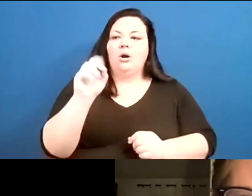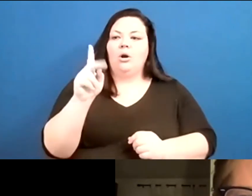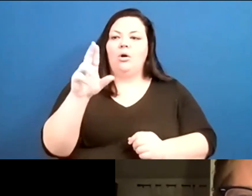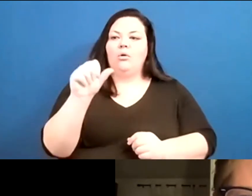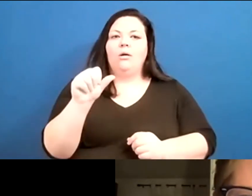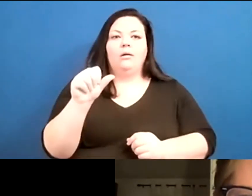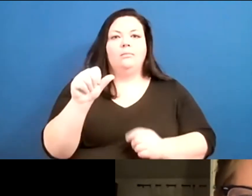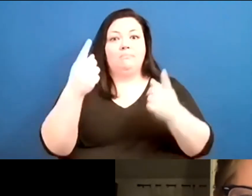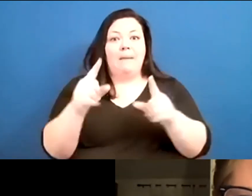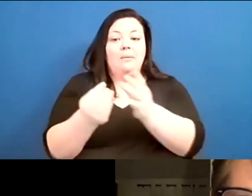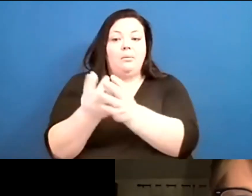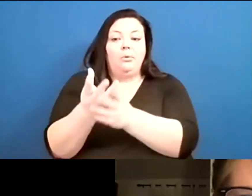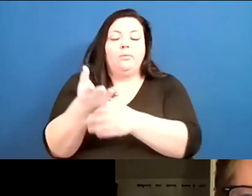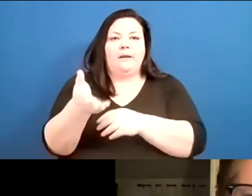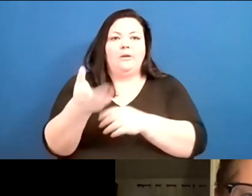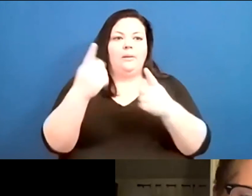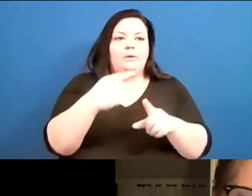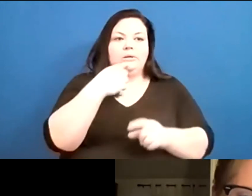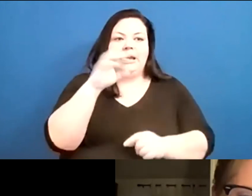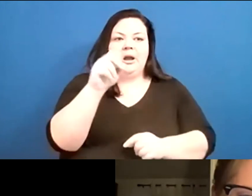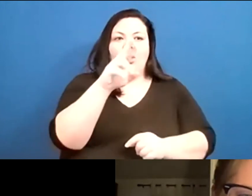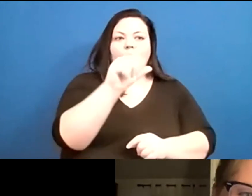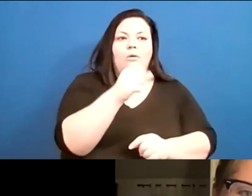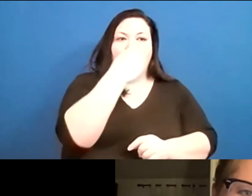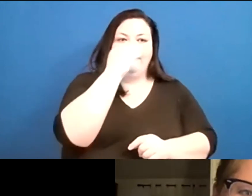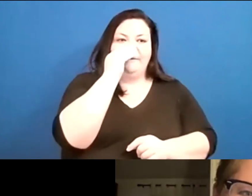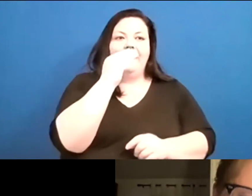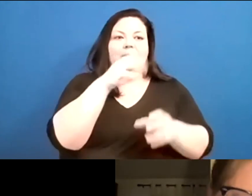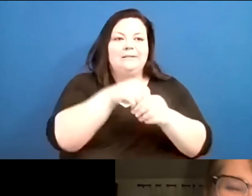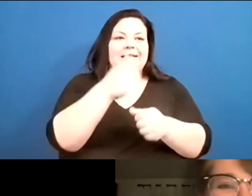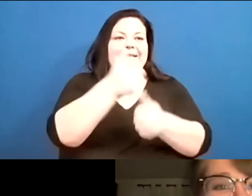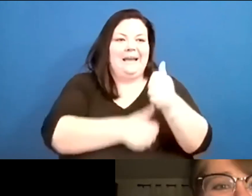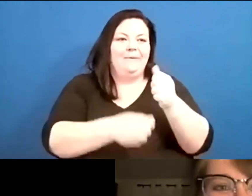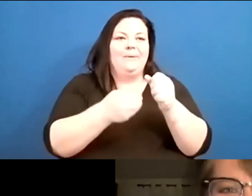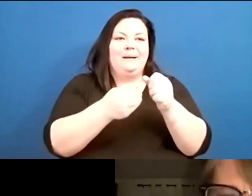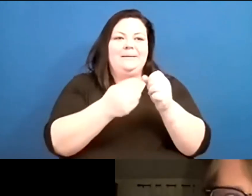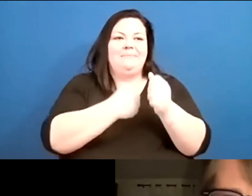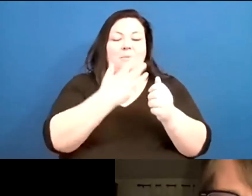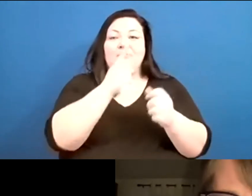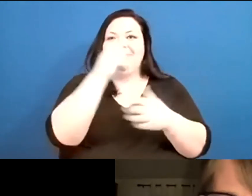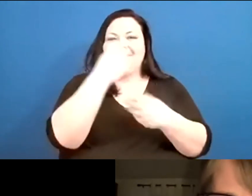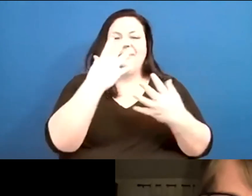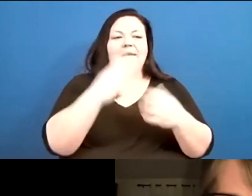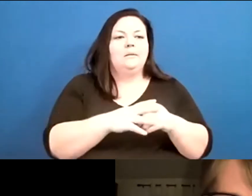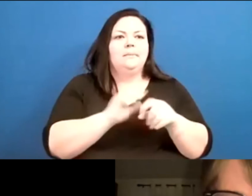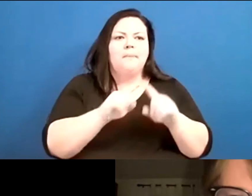time and so suddenly there were like, okra flowers in every poem and it was really lovely, they're surprisingly beautiful, I